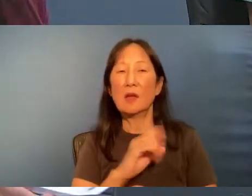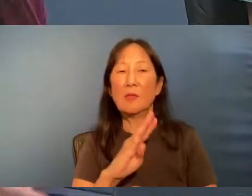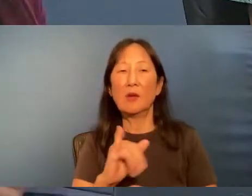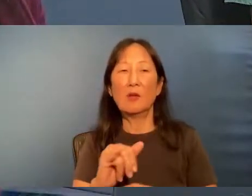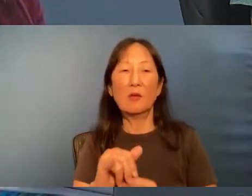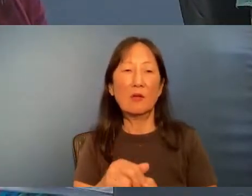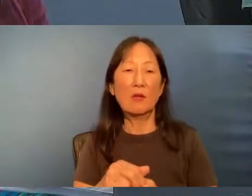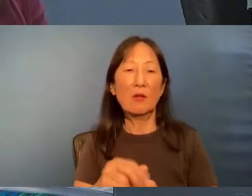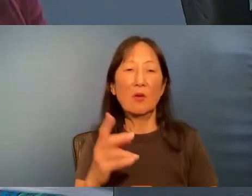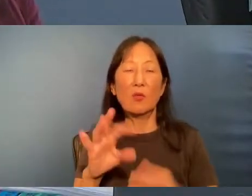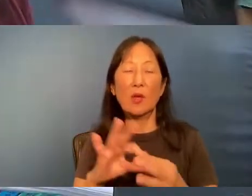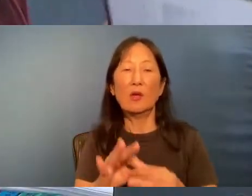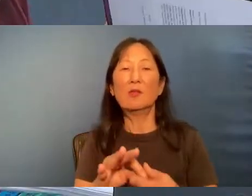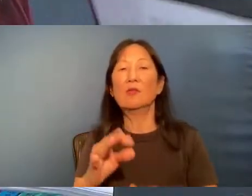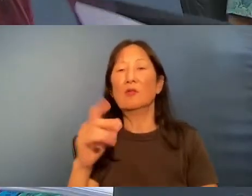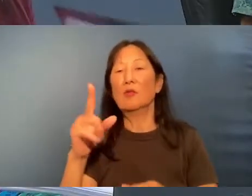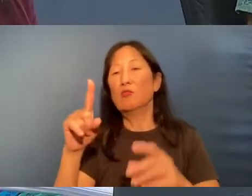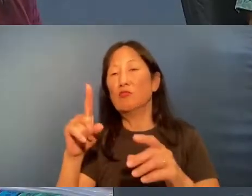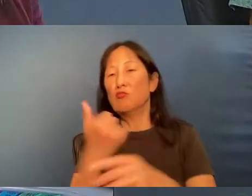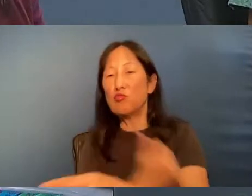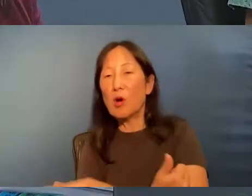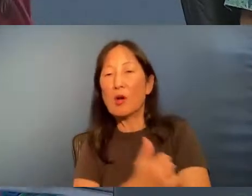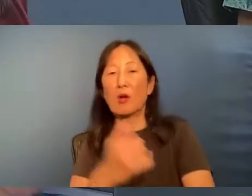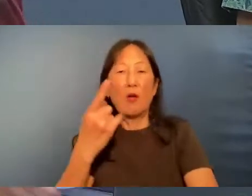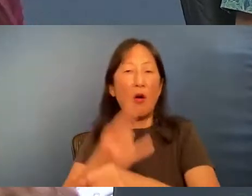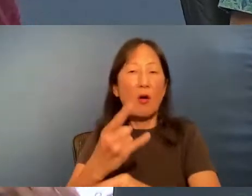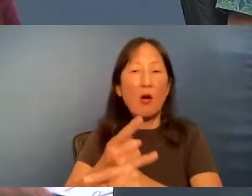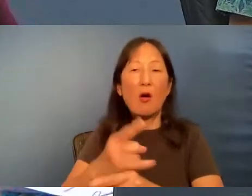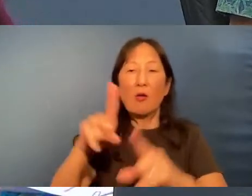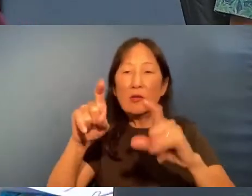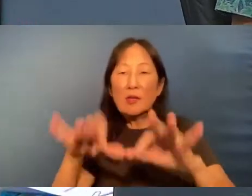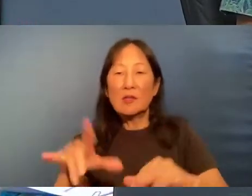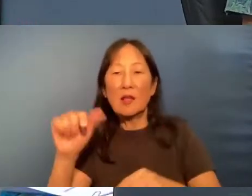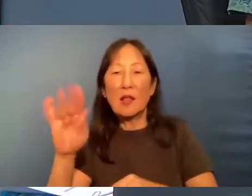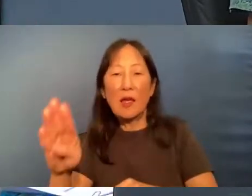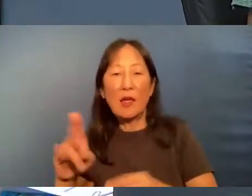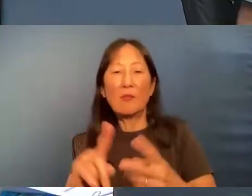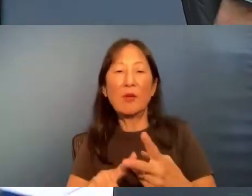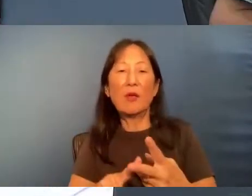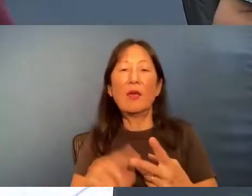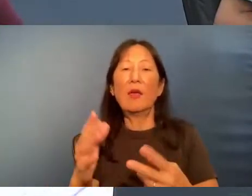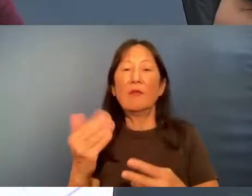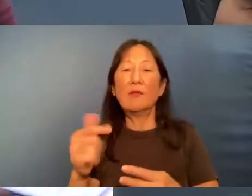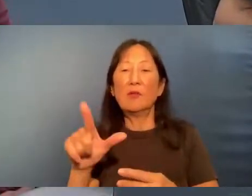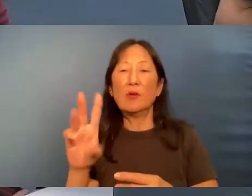and alcohol toxicology testing laboratory on 1526 testifying. First is the Department of Health.